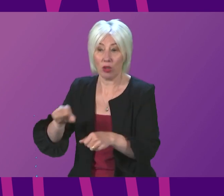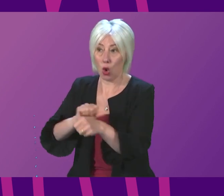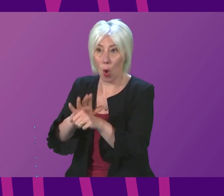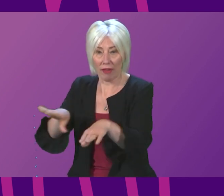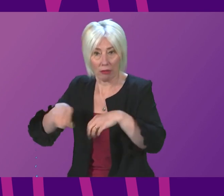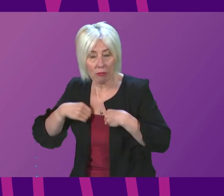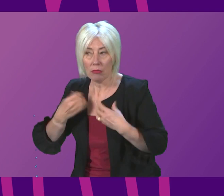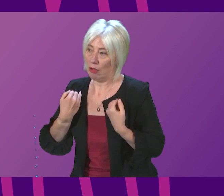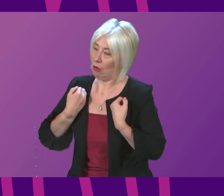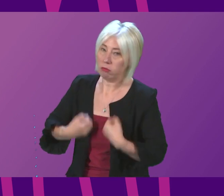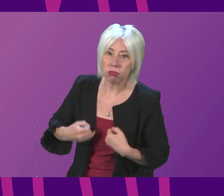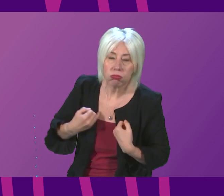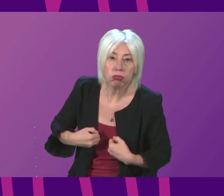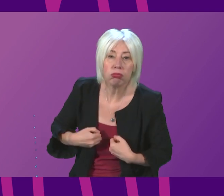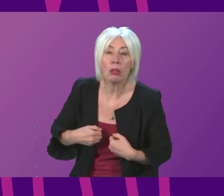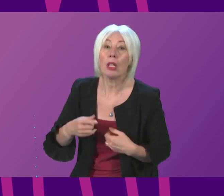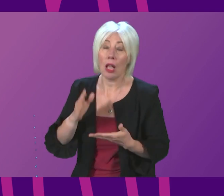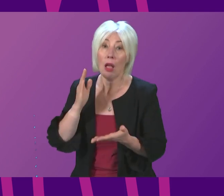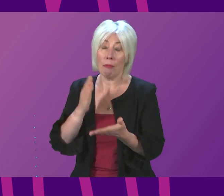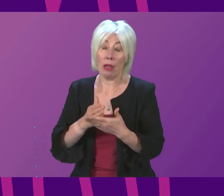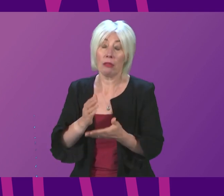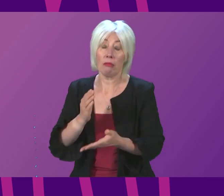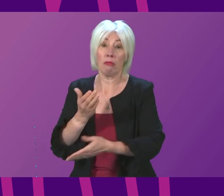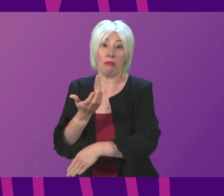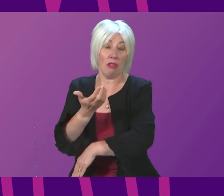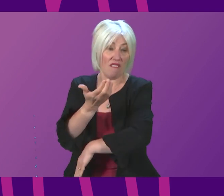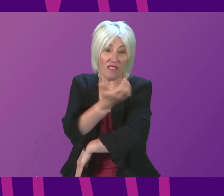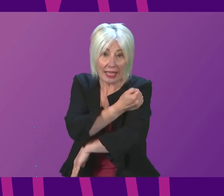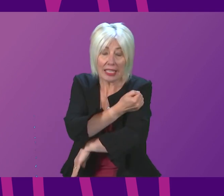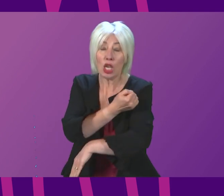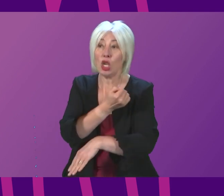that additional things—not least, the vaccination programme—have had to be undertaken.